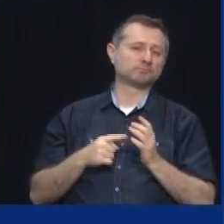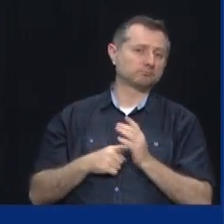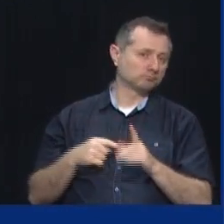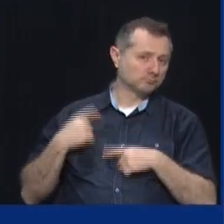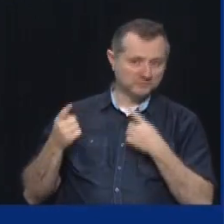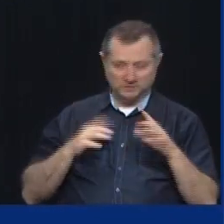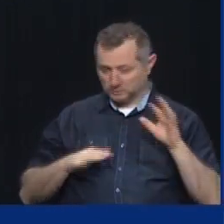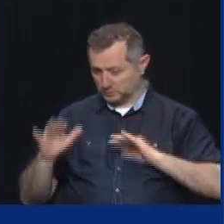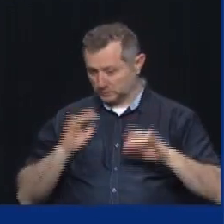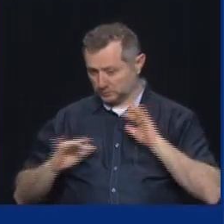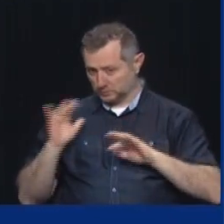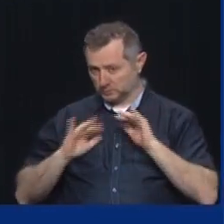I'M PROUD OF NEW YORKERS FOR